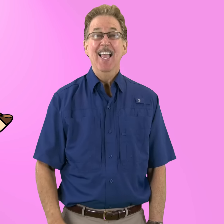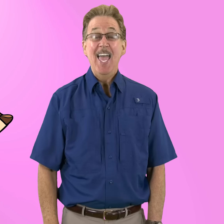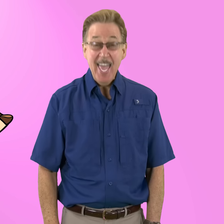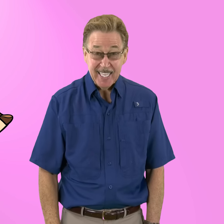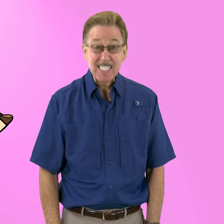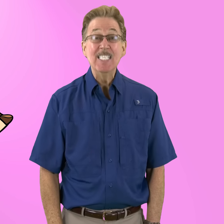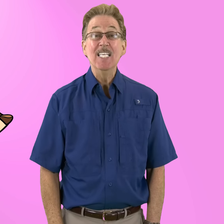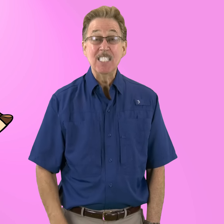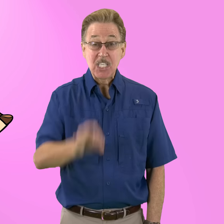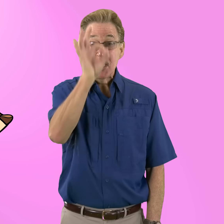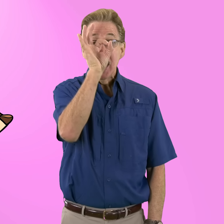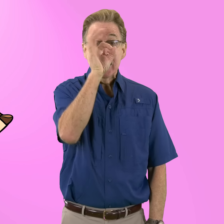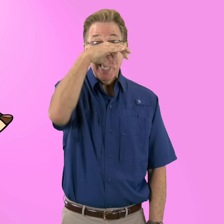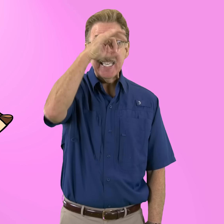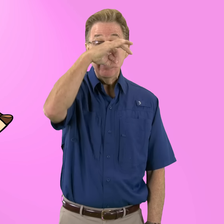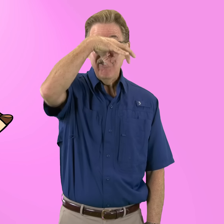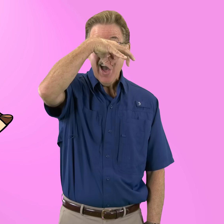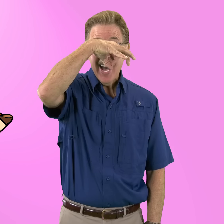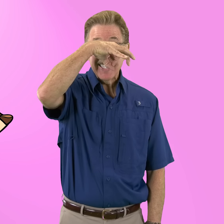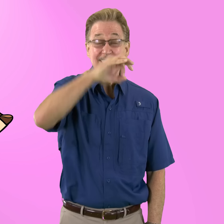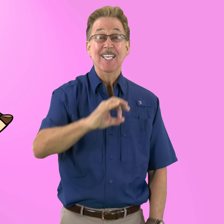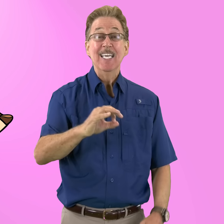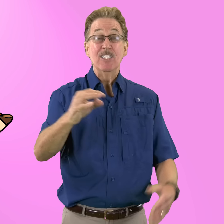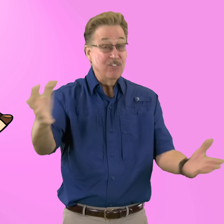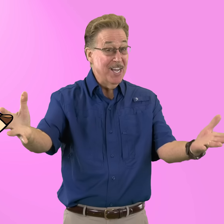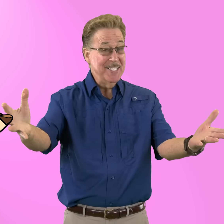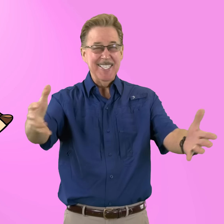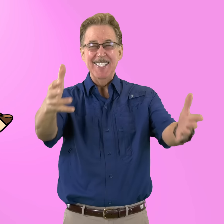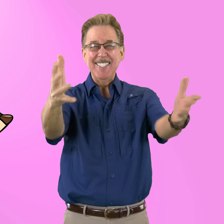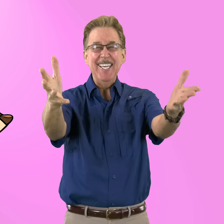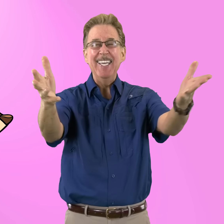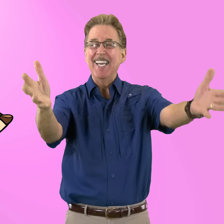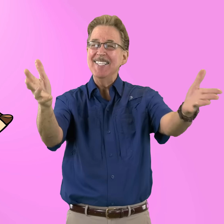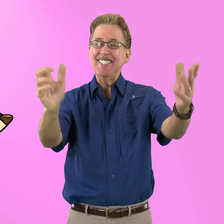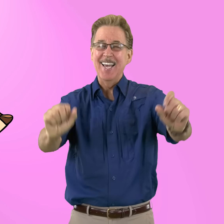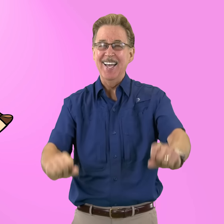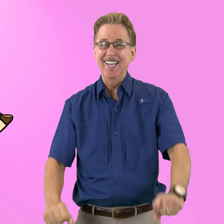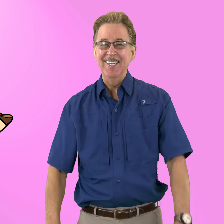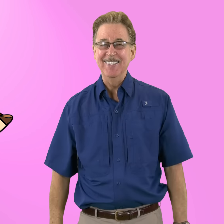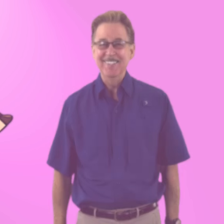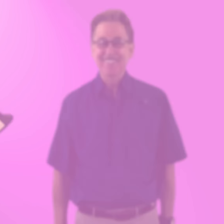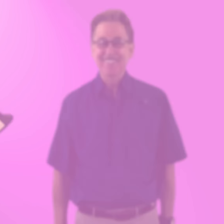X x says /x/ like in fox It's fun to sing and sign